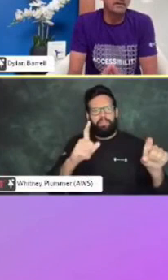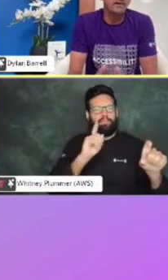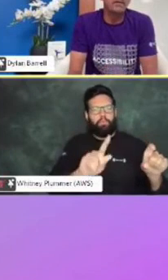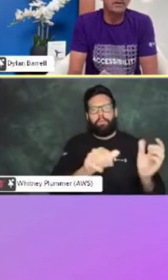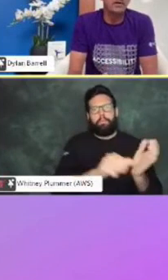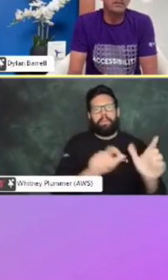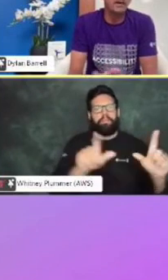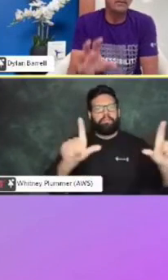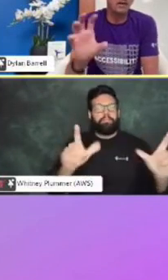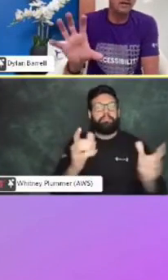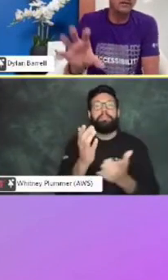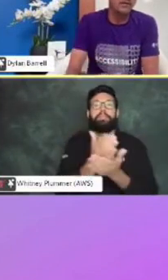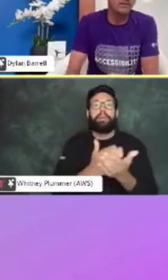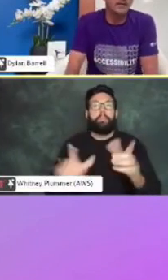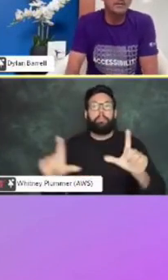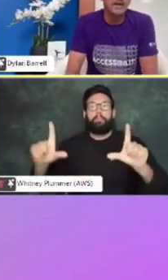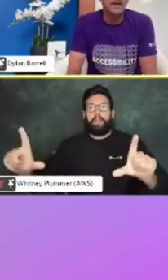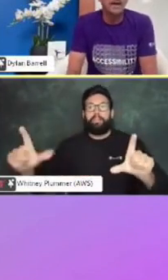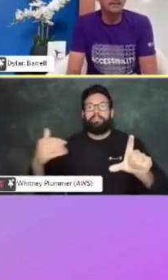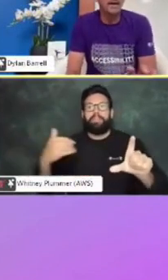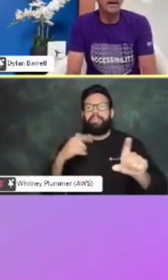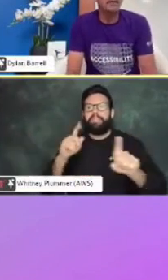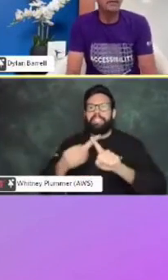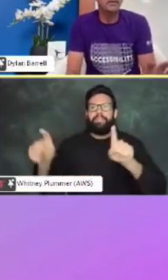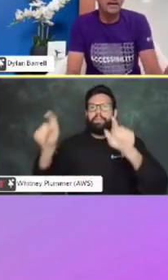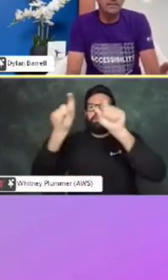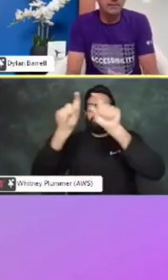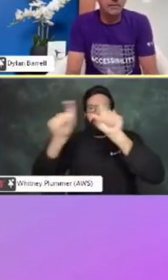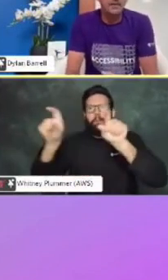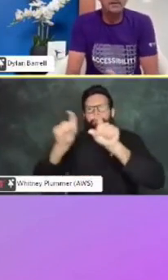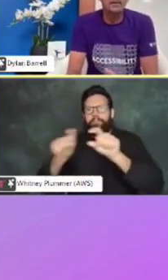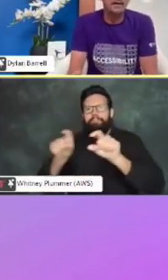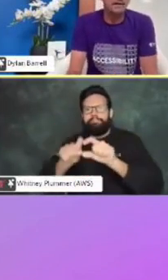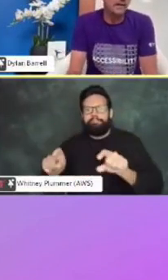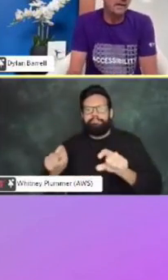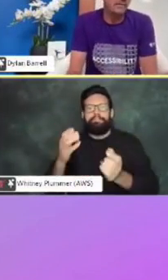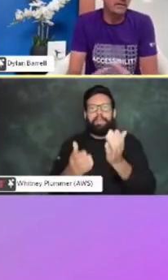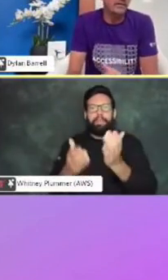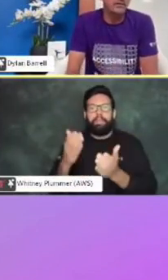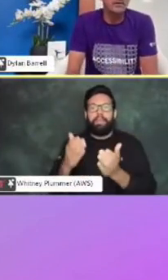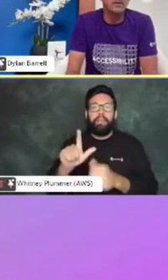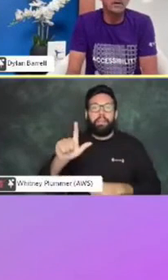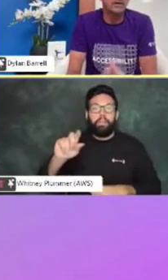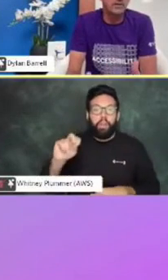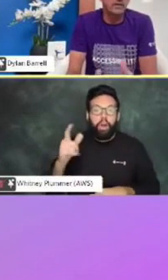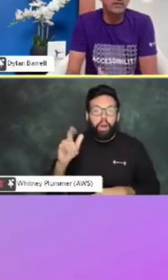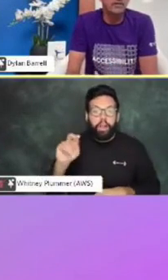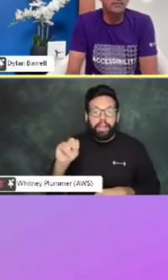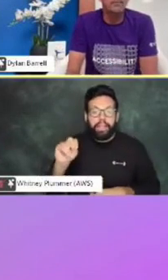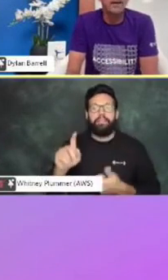They may, for example, have a login form on them and they may have a signup form on them and they may have other forms as well, a search form.